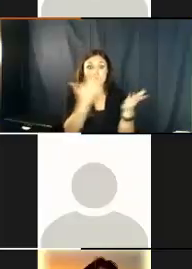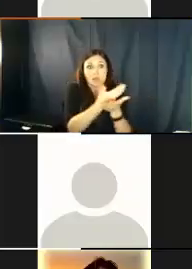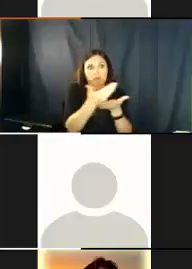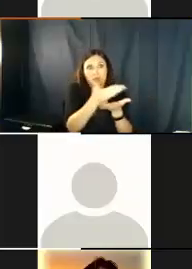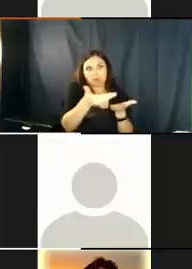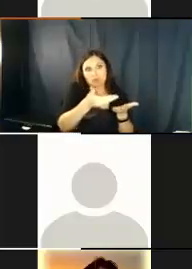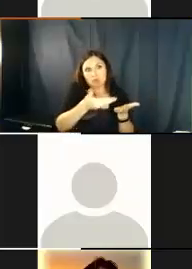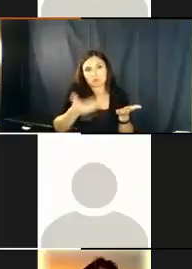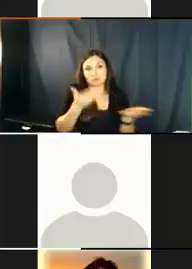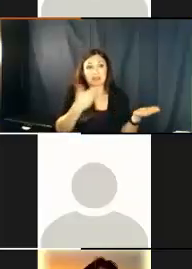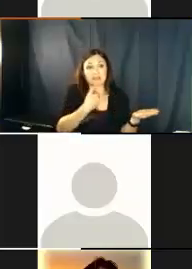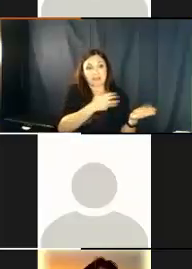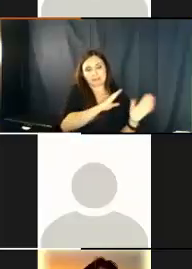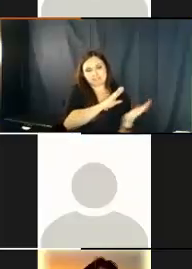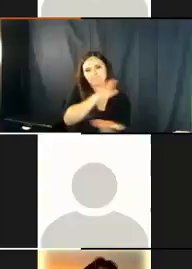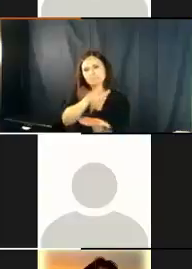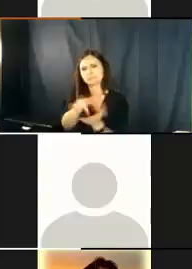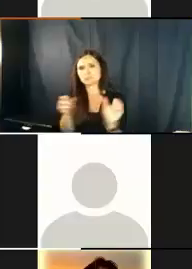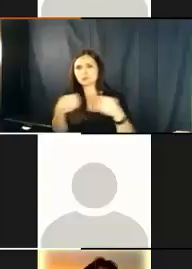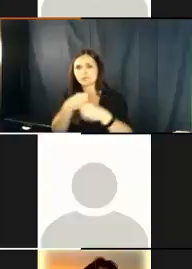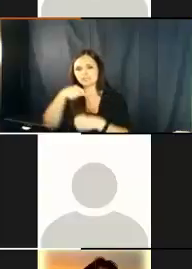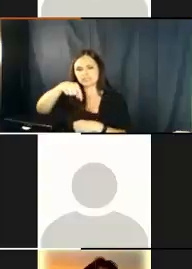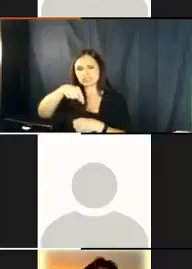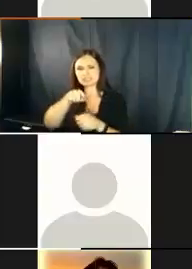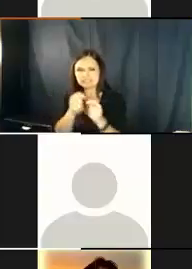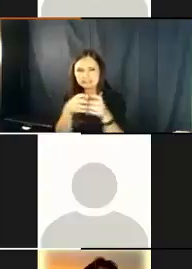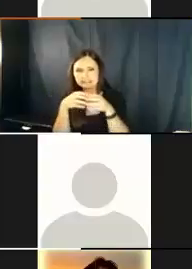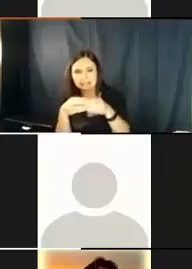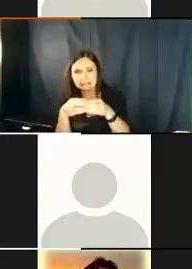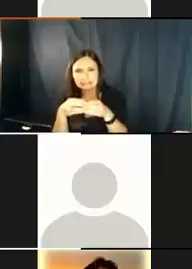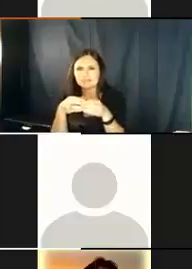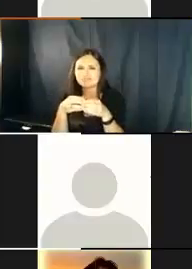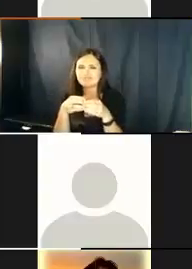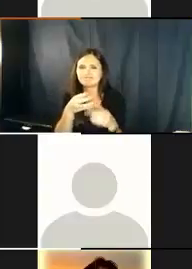a central office team who can be more of your design specialist.